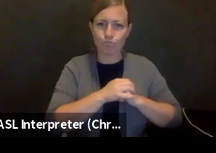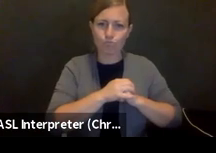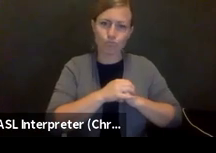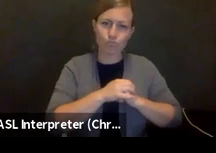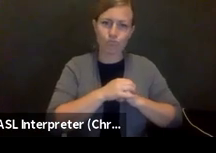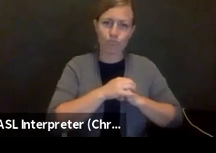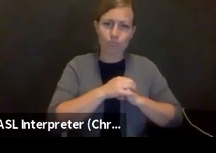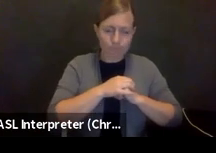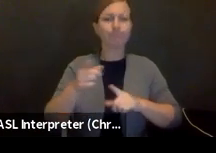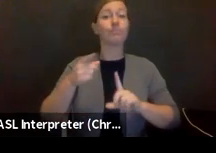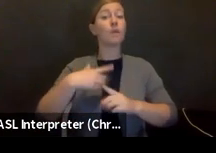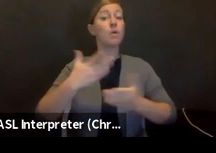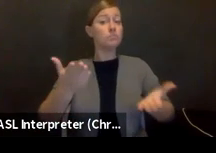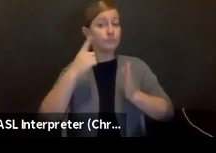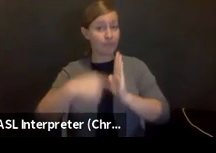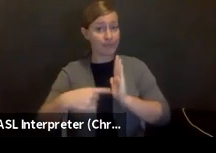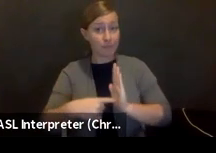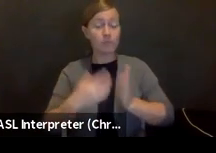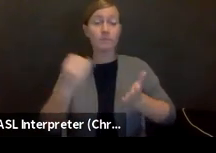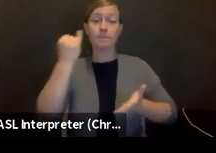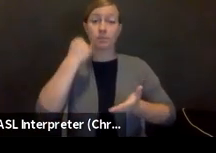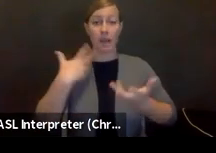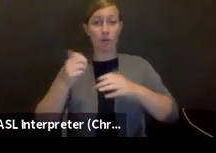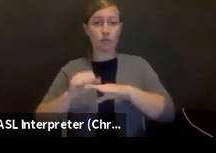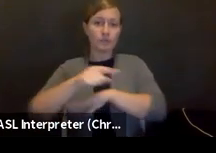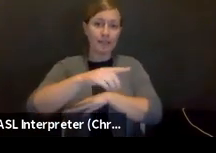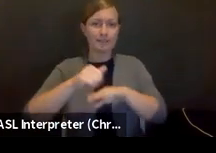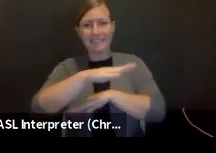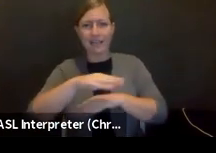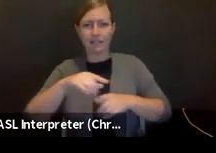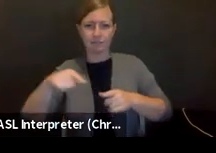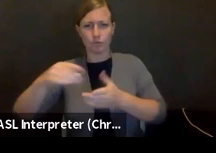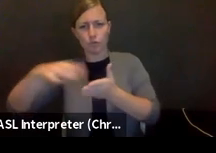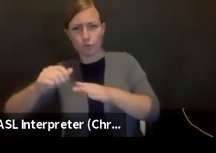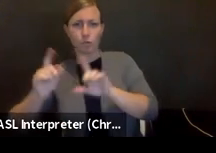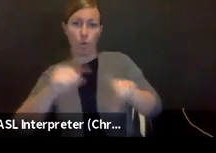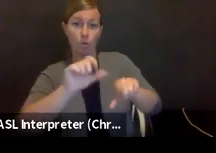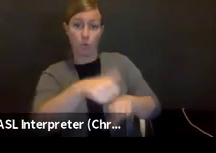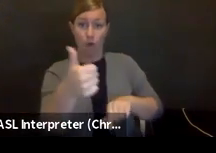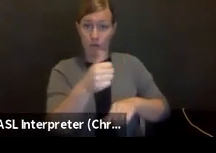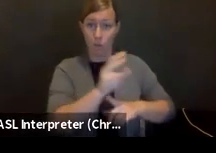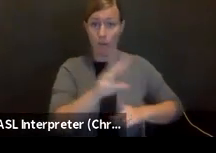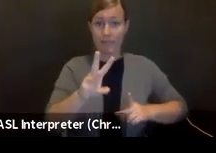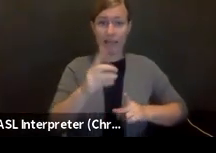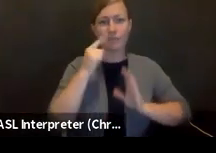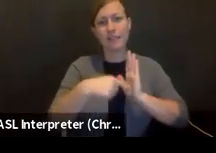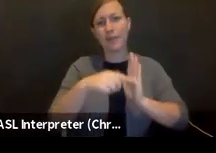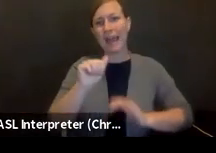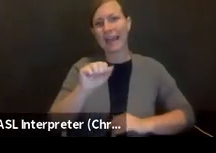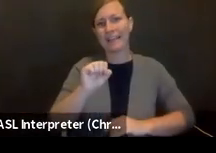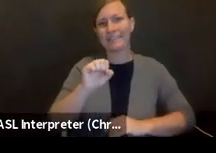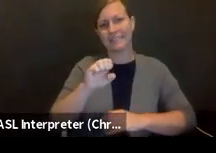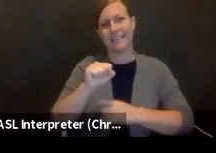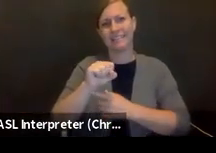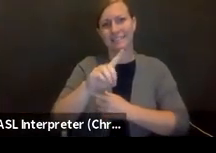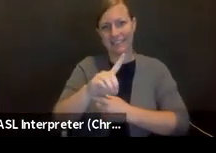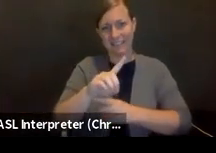ESD 189 - Amy Colburn: Okay, so let's say I wanted to send them to another website. So I'll just use our ASD website as an example. So I'm going to copy this link.